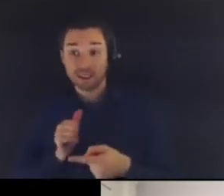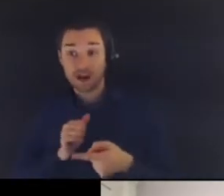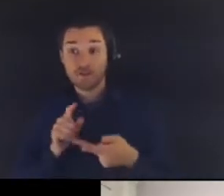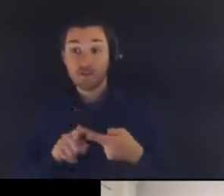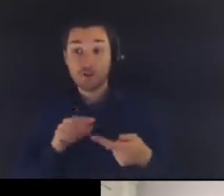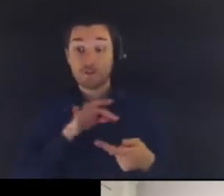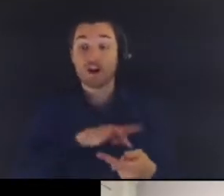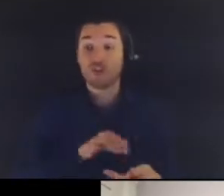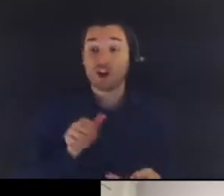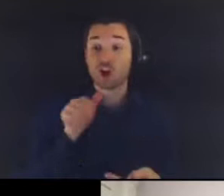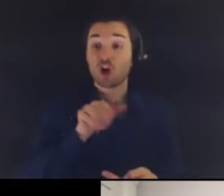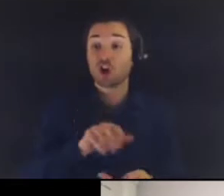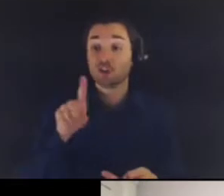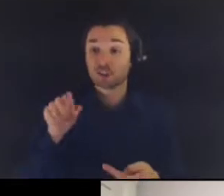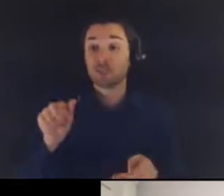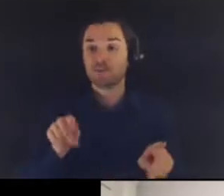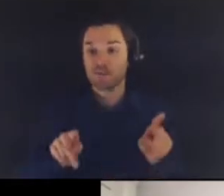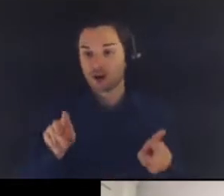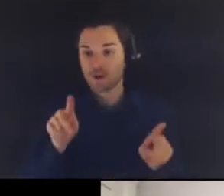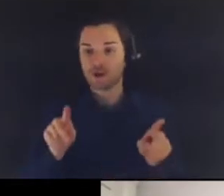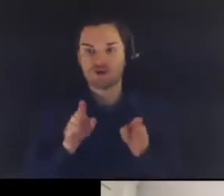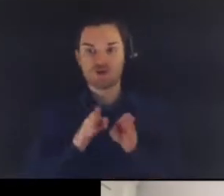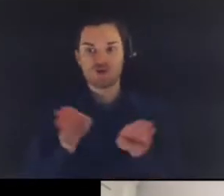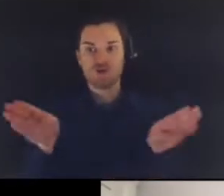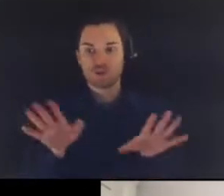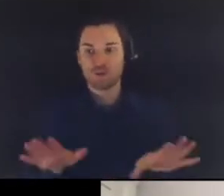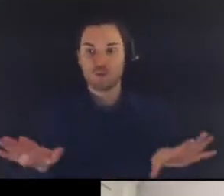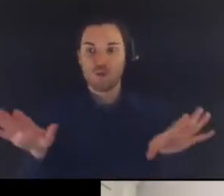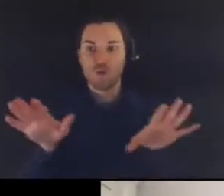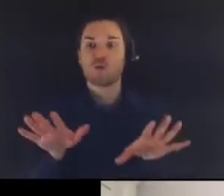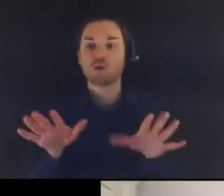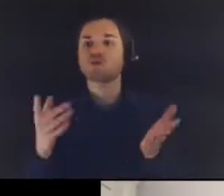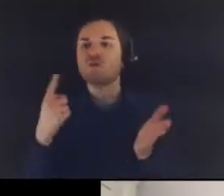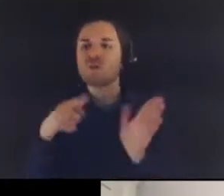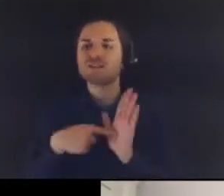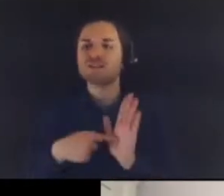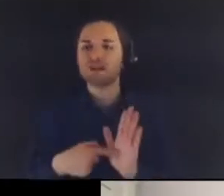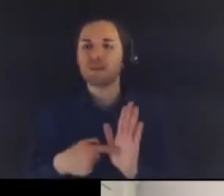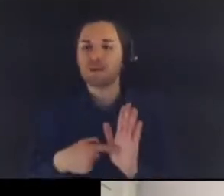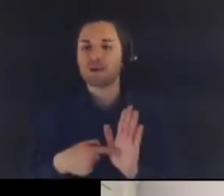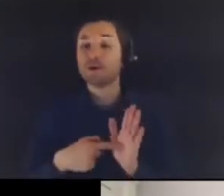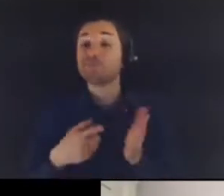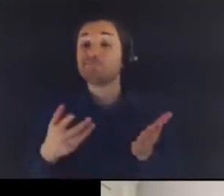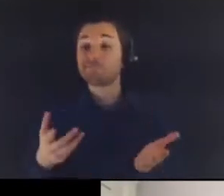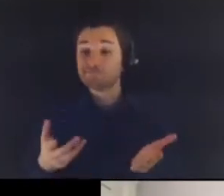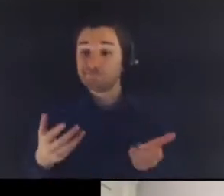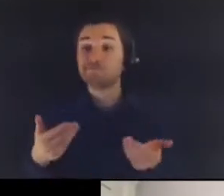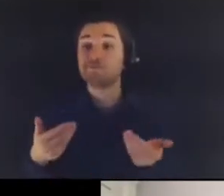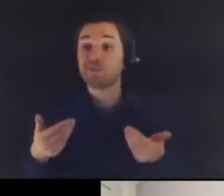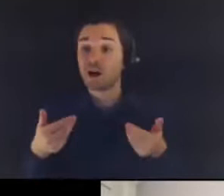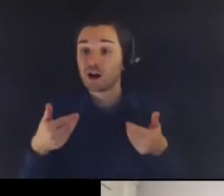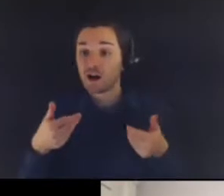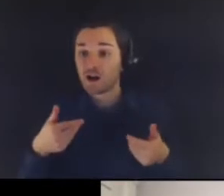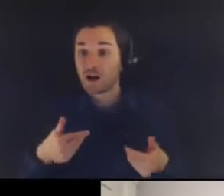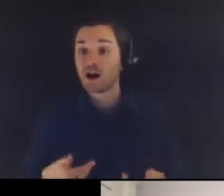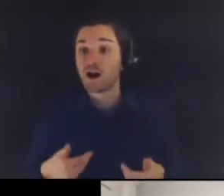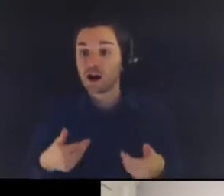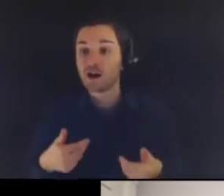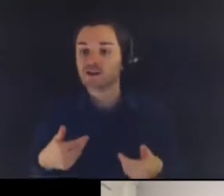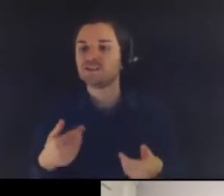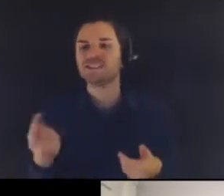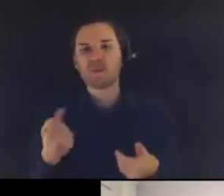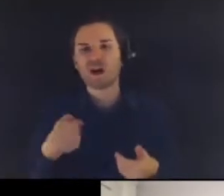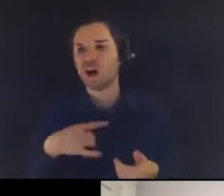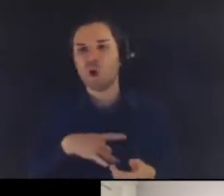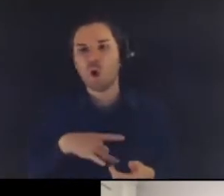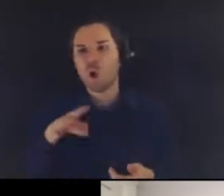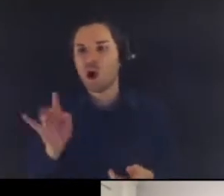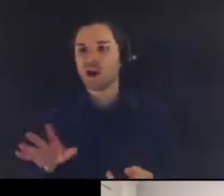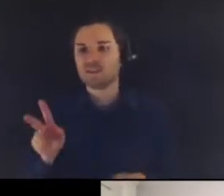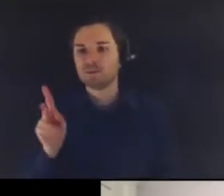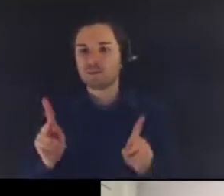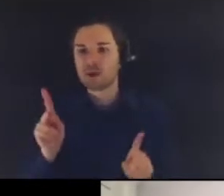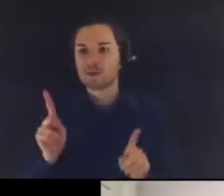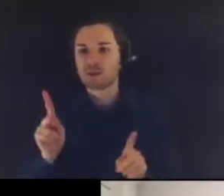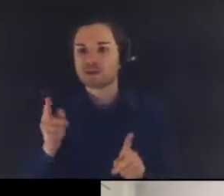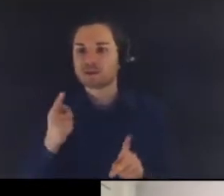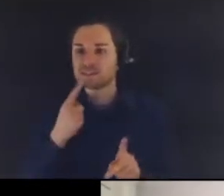For example, when people identify as I m a scientist that happens to have a disability